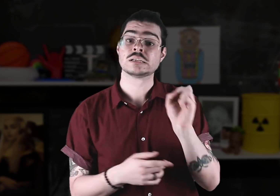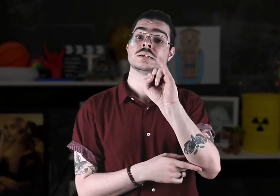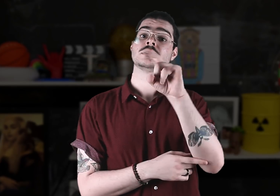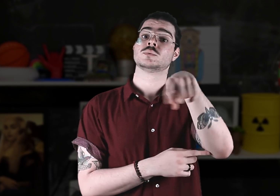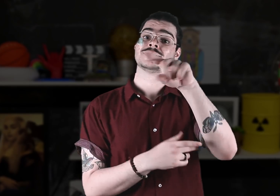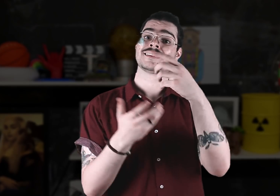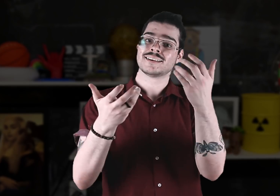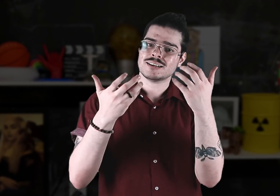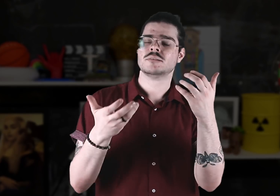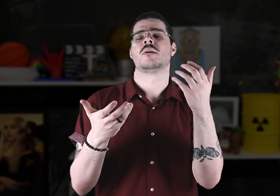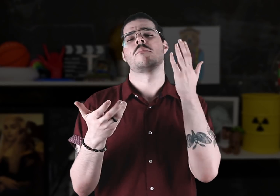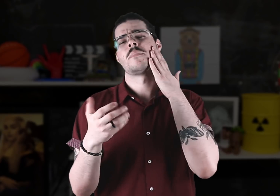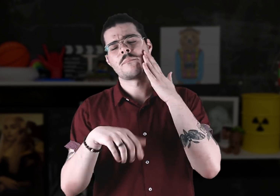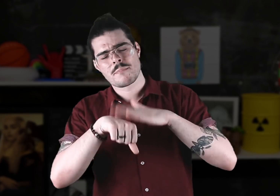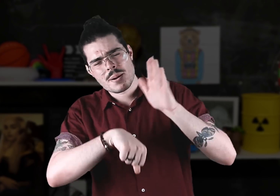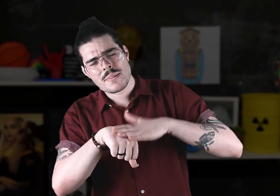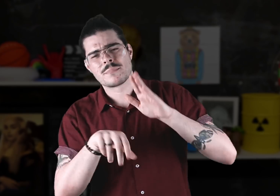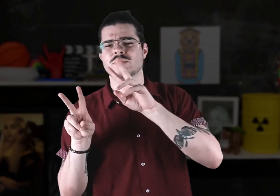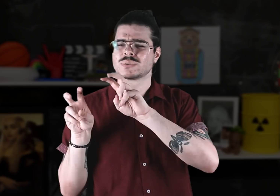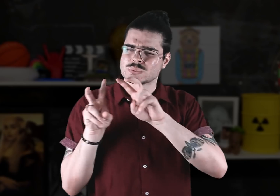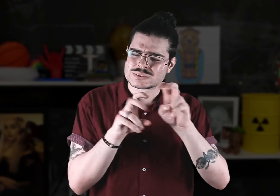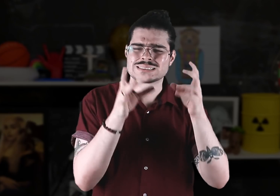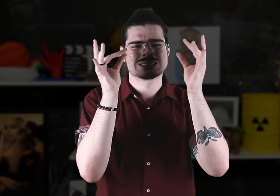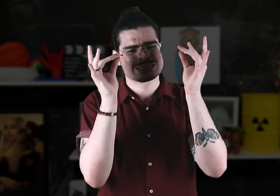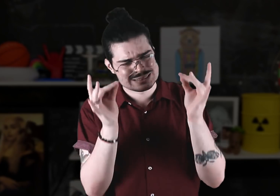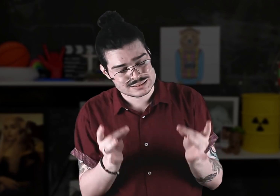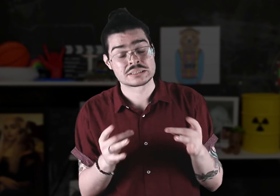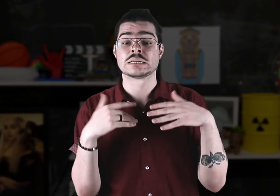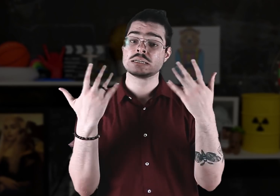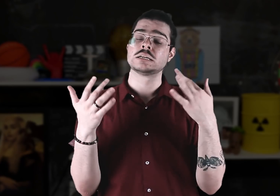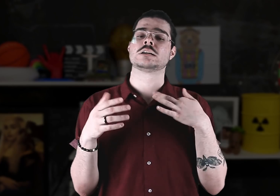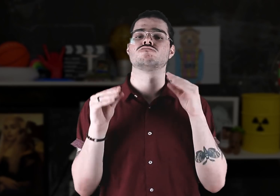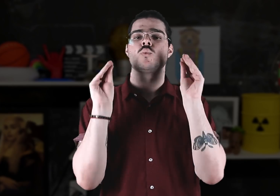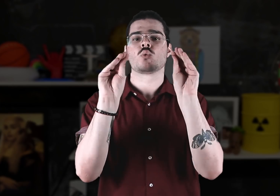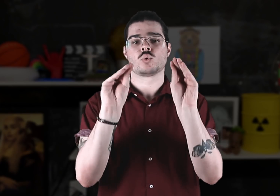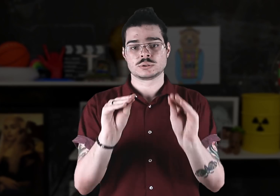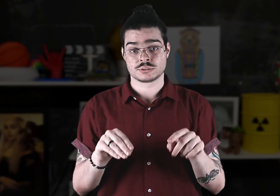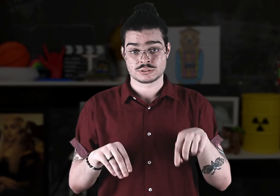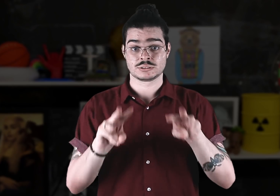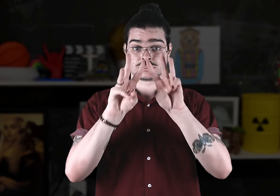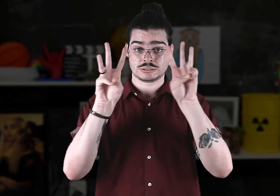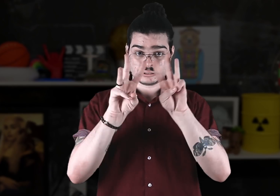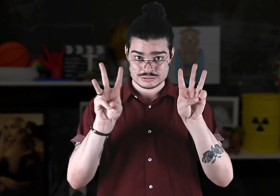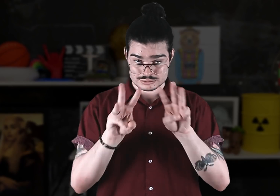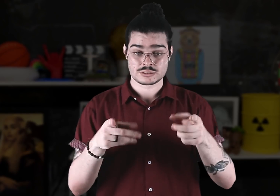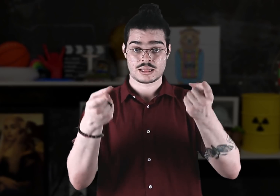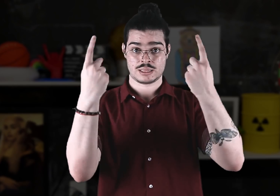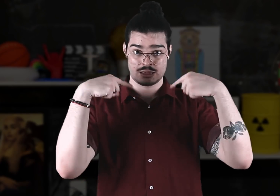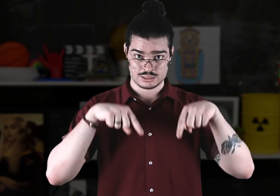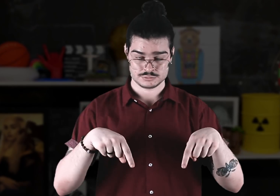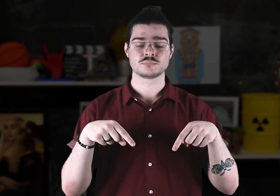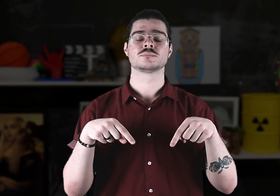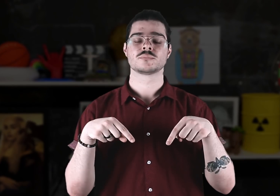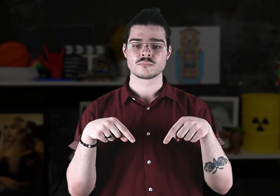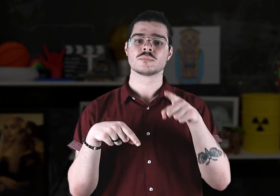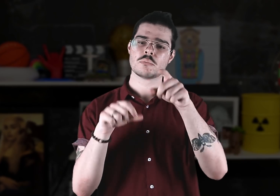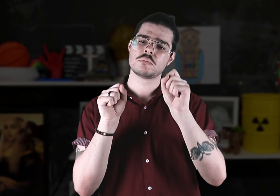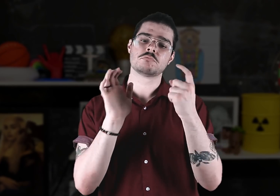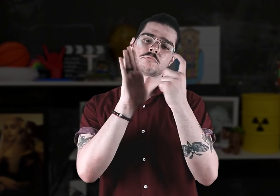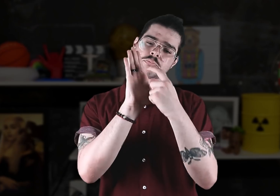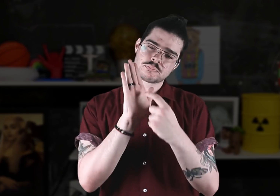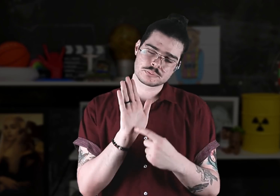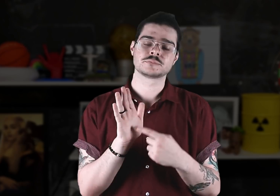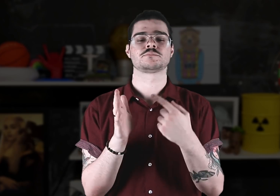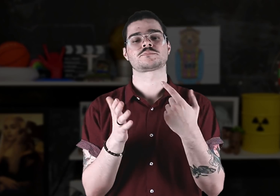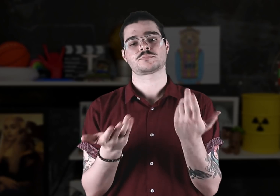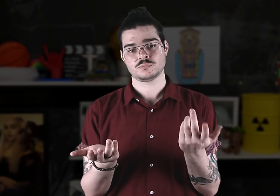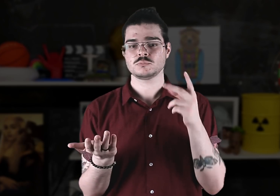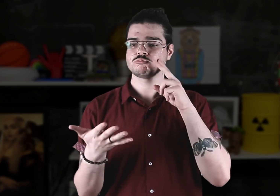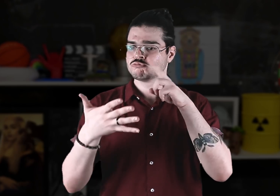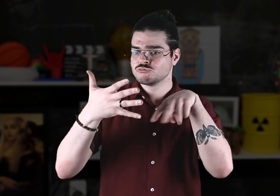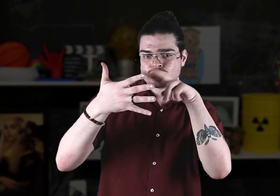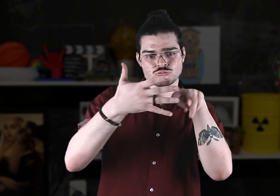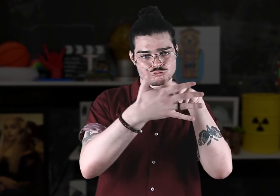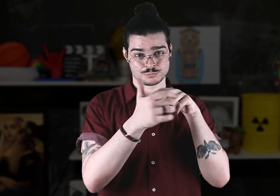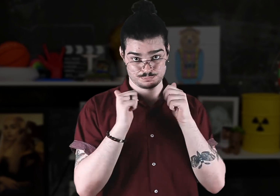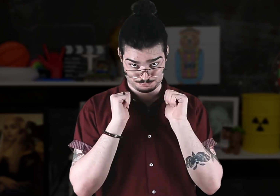If you want to know more details to read, I left some links down here! Okay?